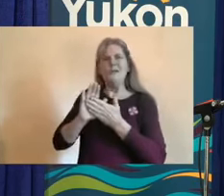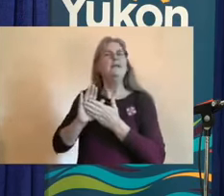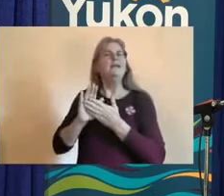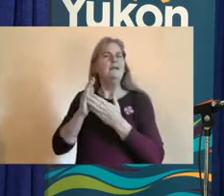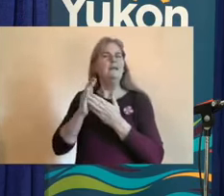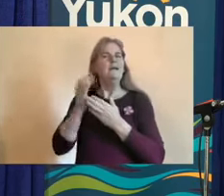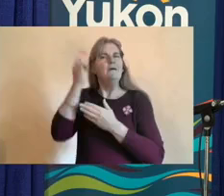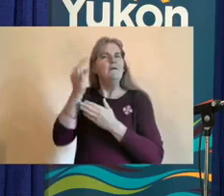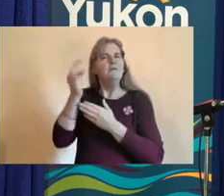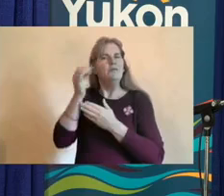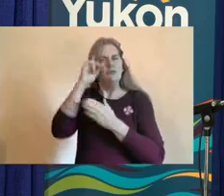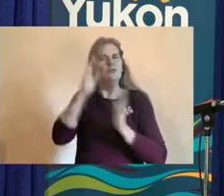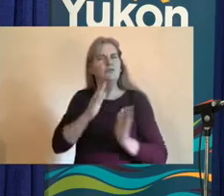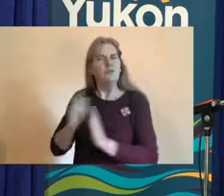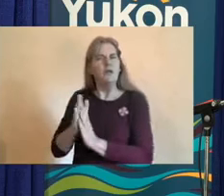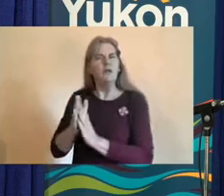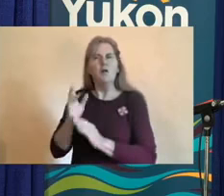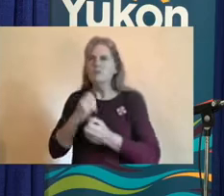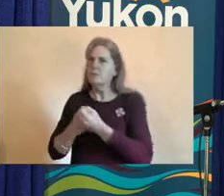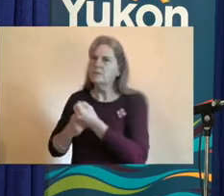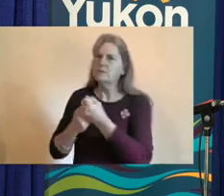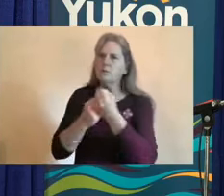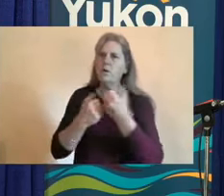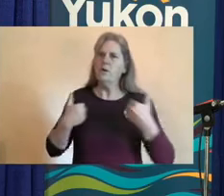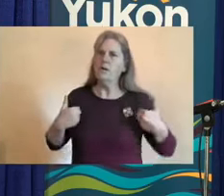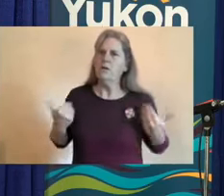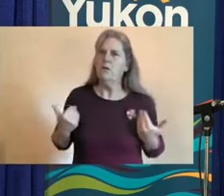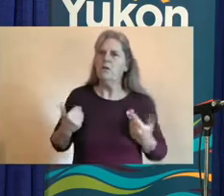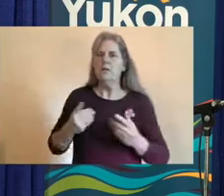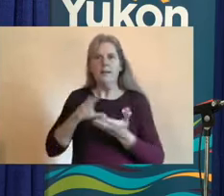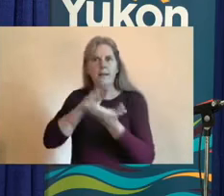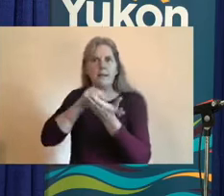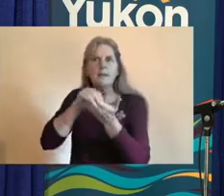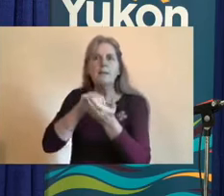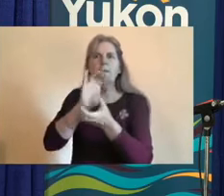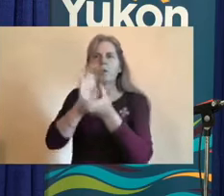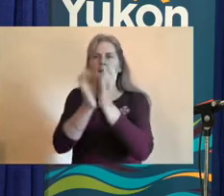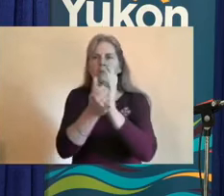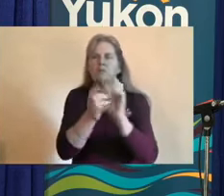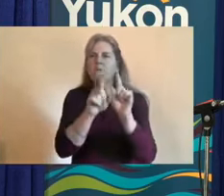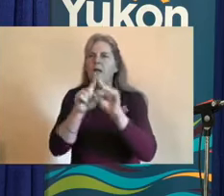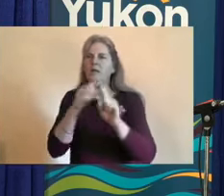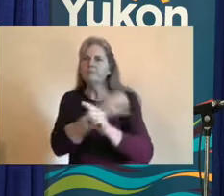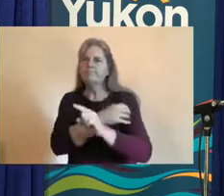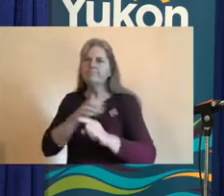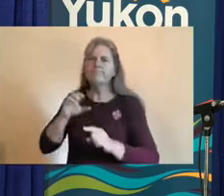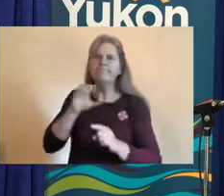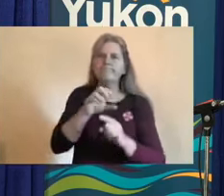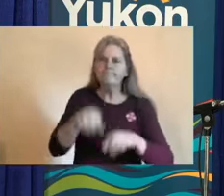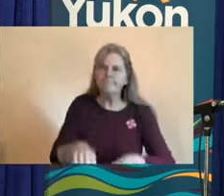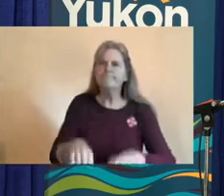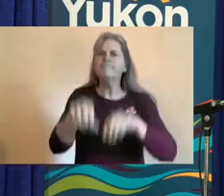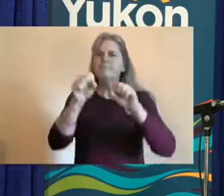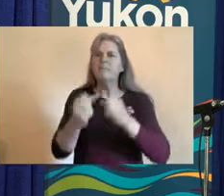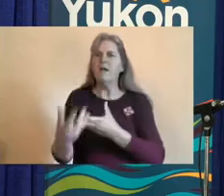Supporting youth, to learn about climate change and also empowering youth to take meaningful action.